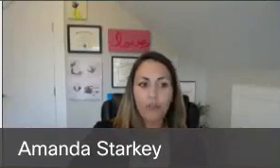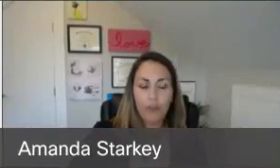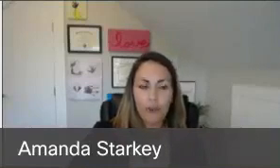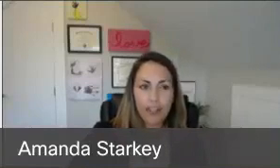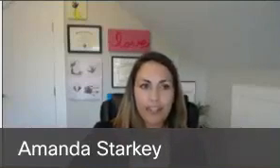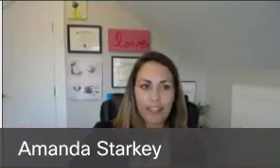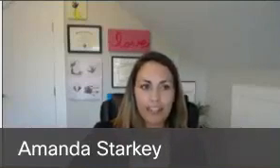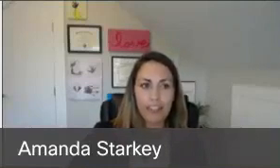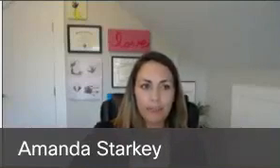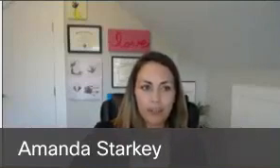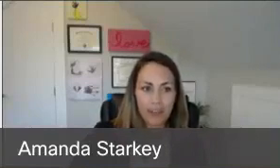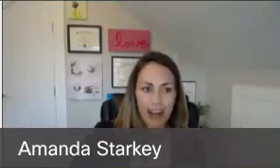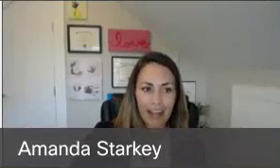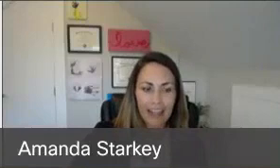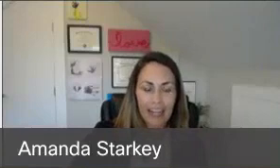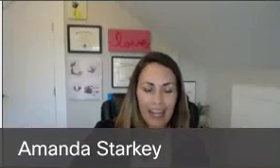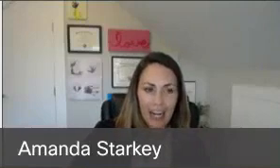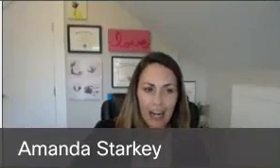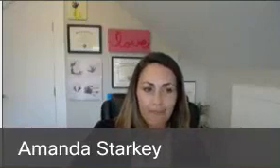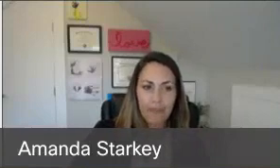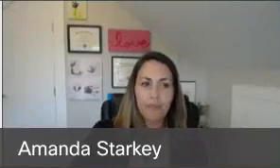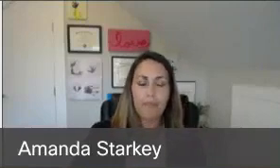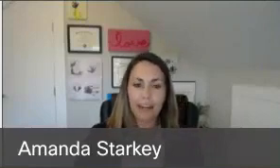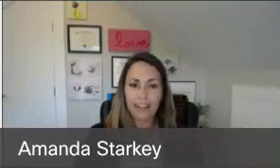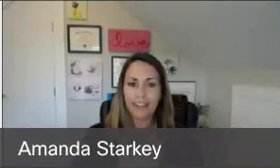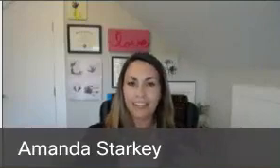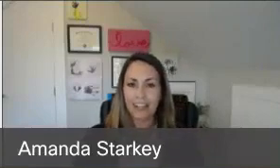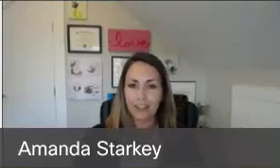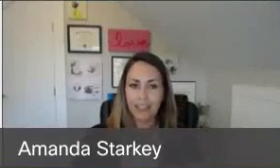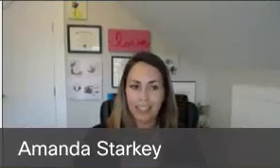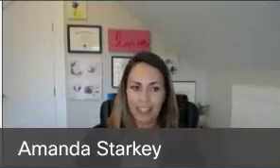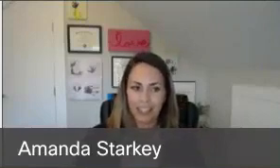our focus is to provide the medical documentation necessary